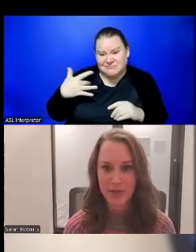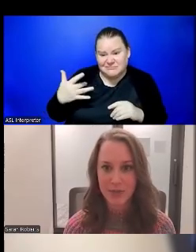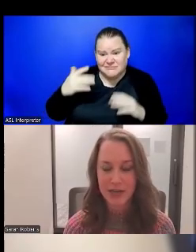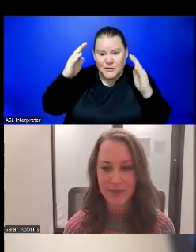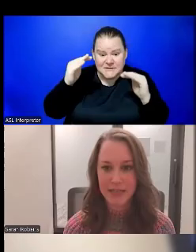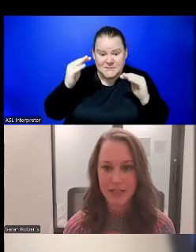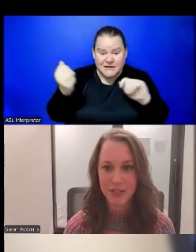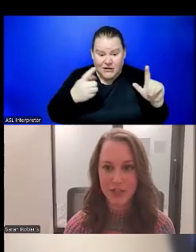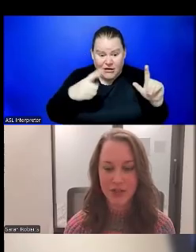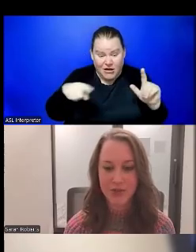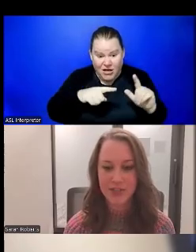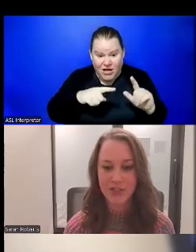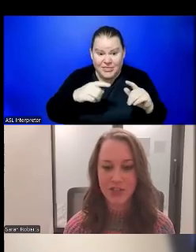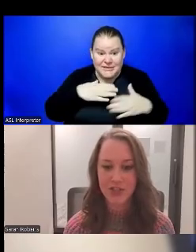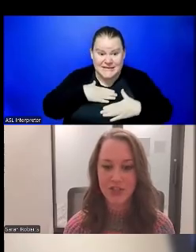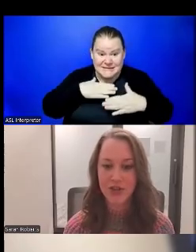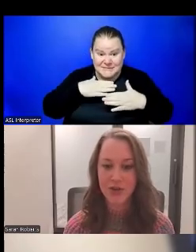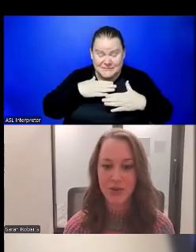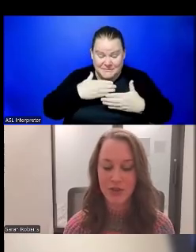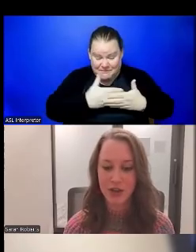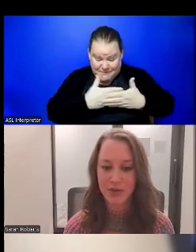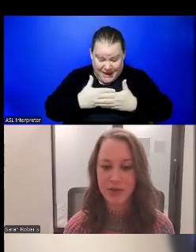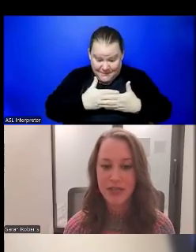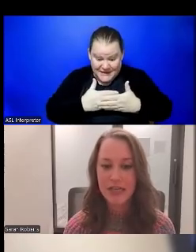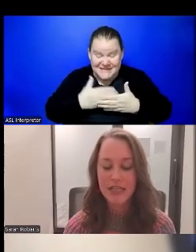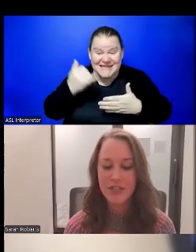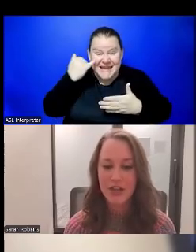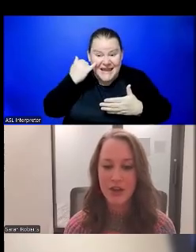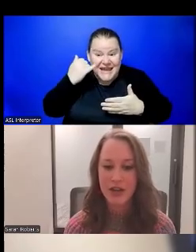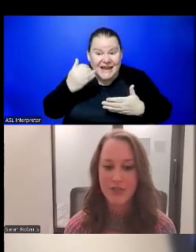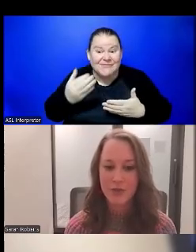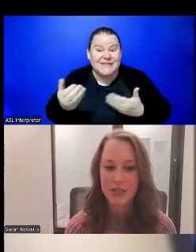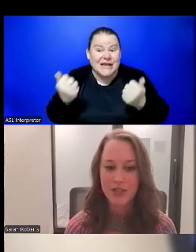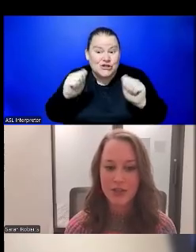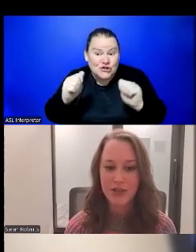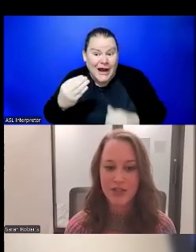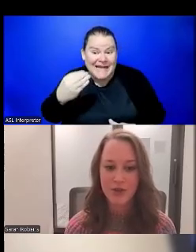aspirate because their tone is just so low. So if we do a